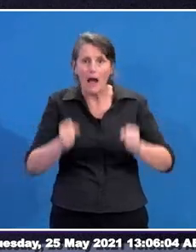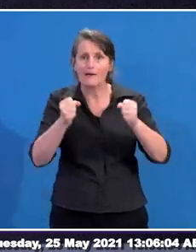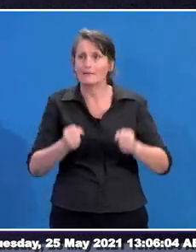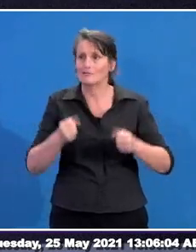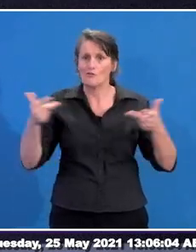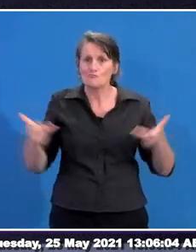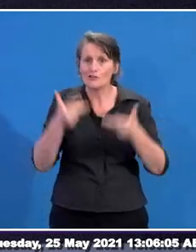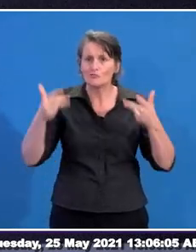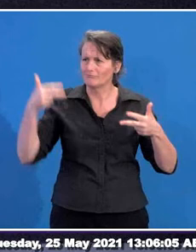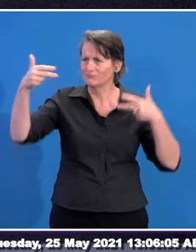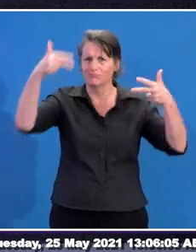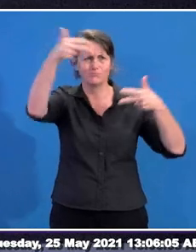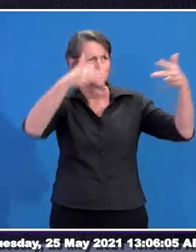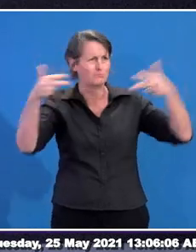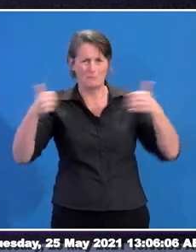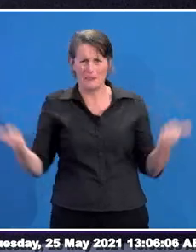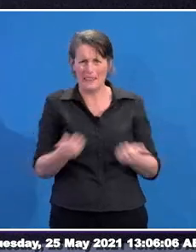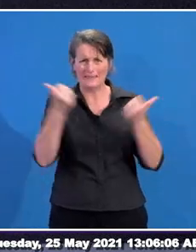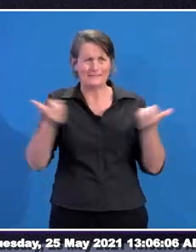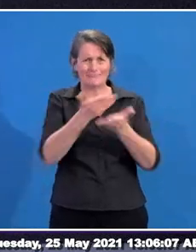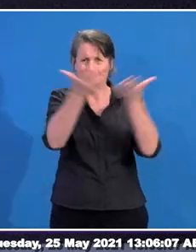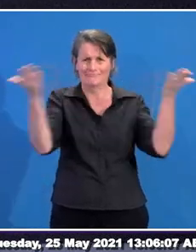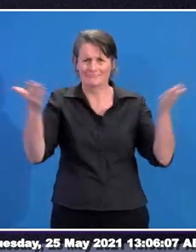Wherever we go, we're surrounded by cameras.